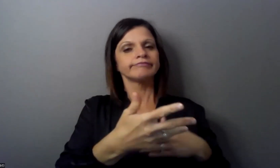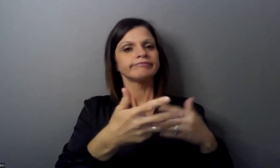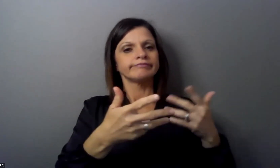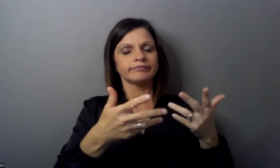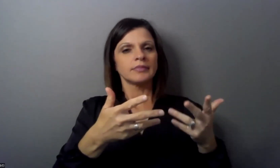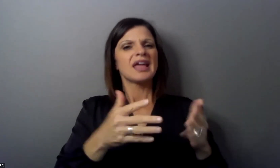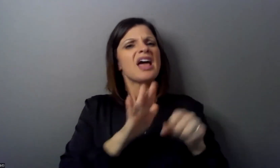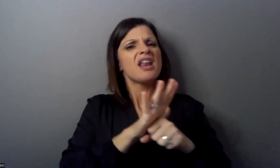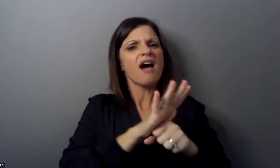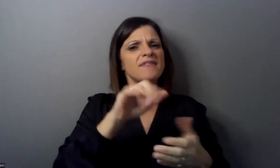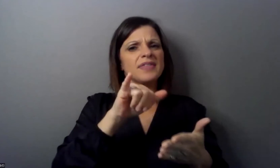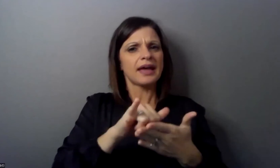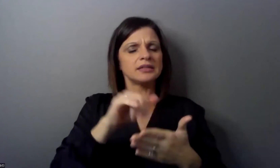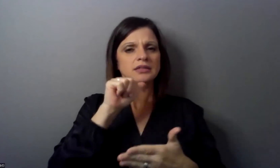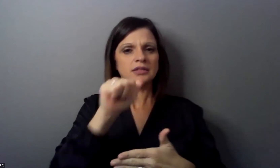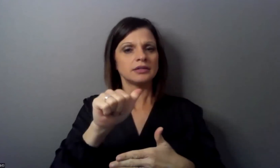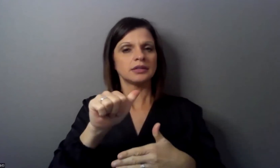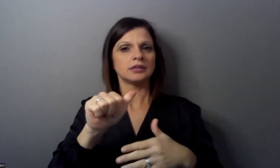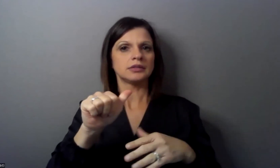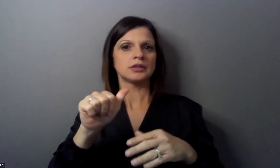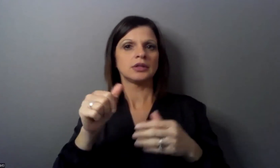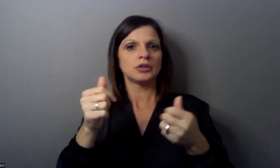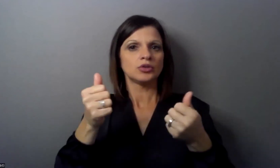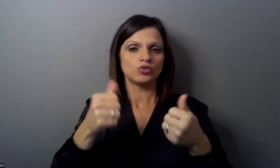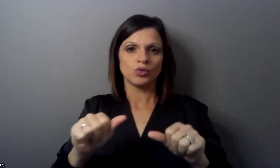are a major driver of returning to use day after day.